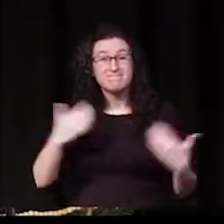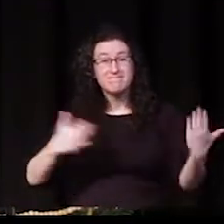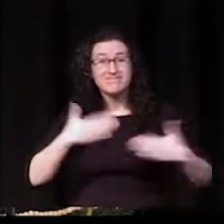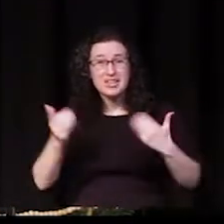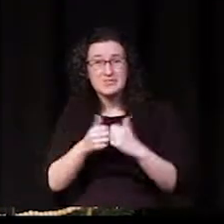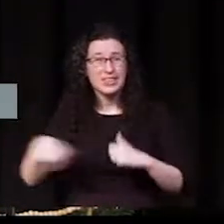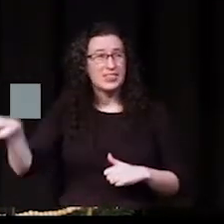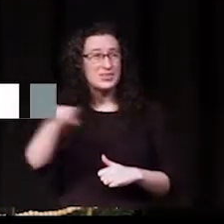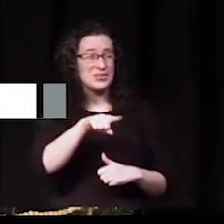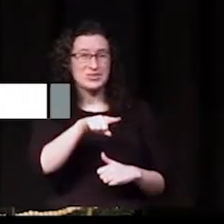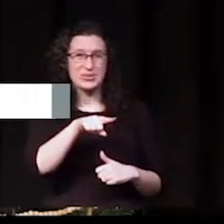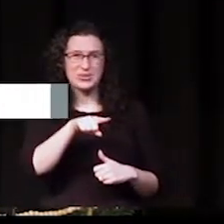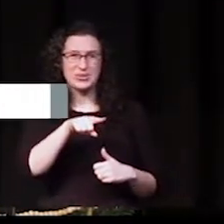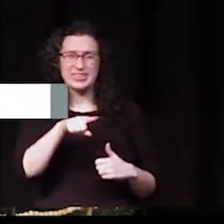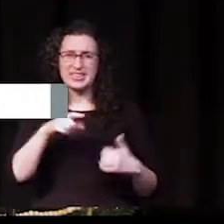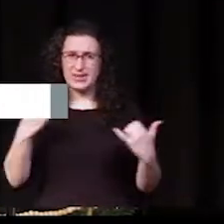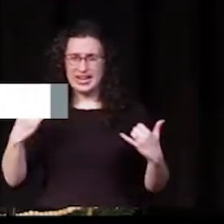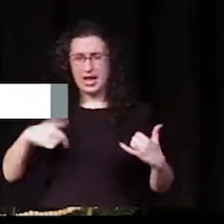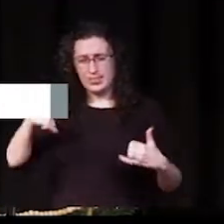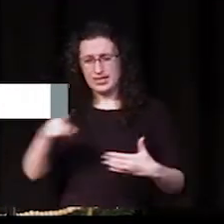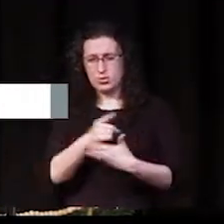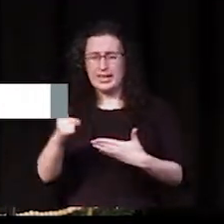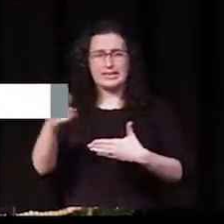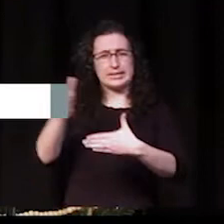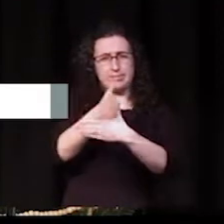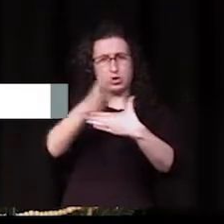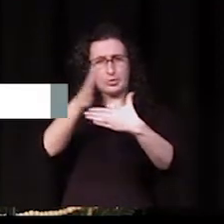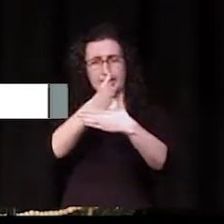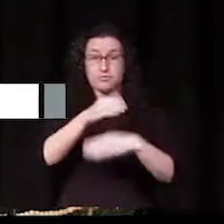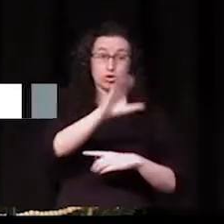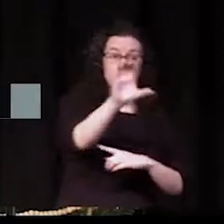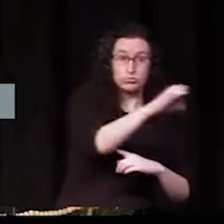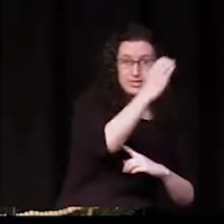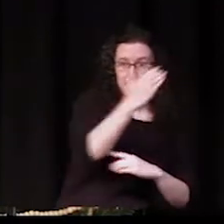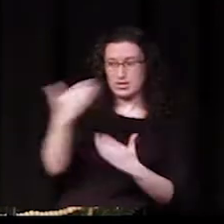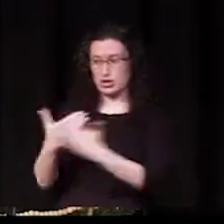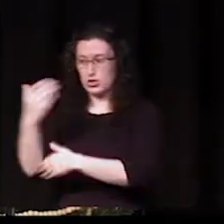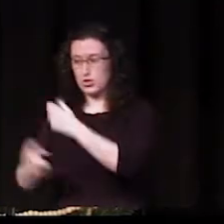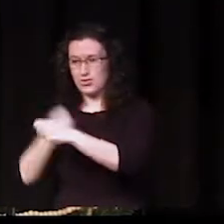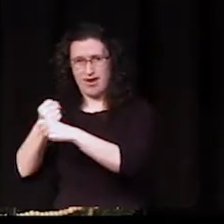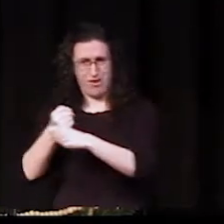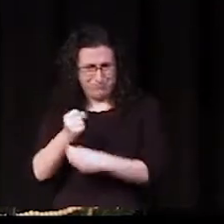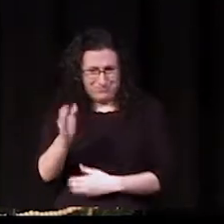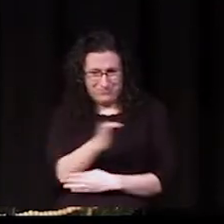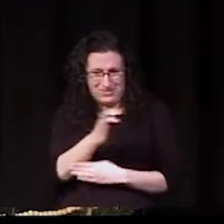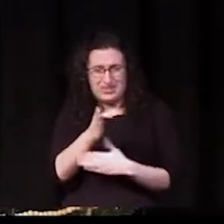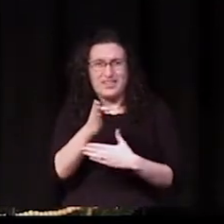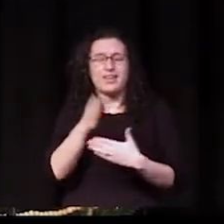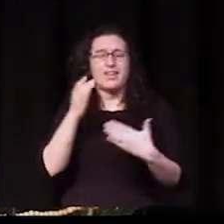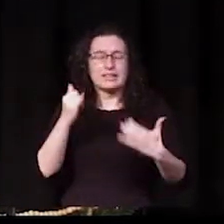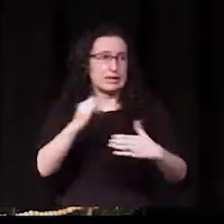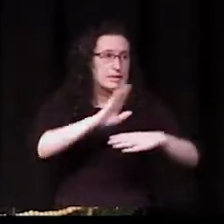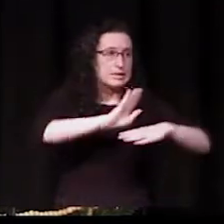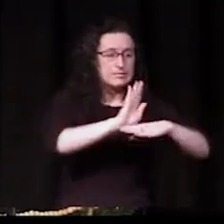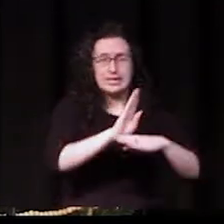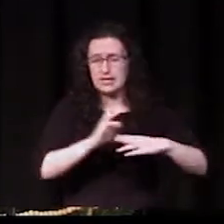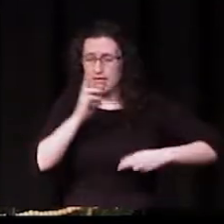in this in-between week, between Christmas and New Years, between the hustle and bustle of the holidays